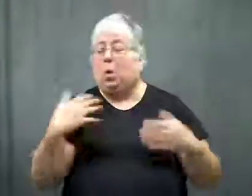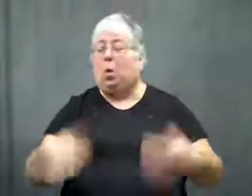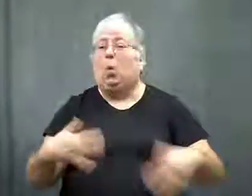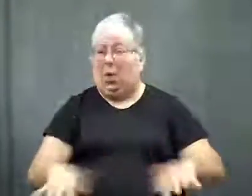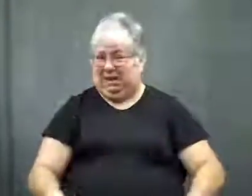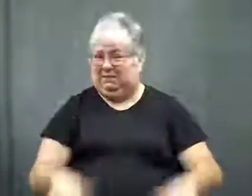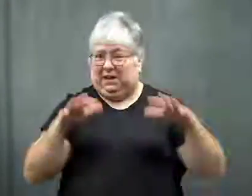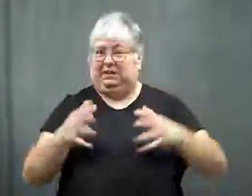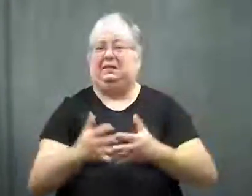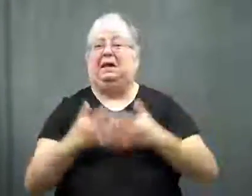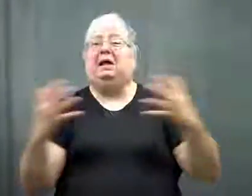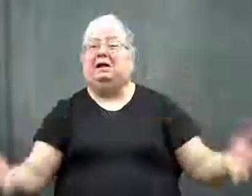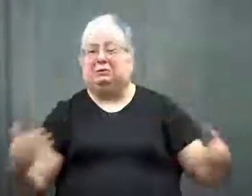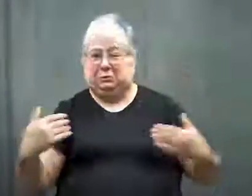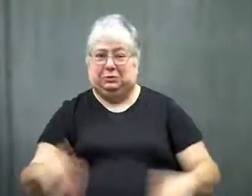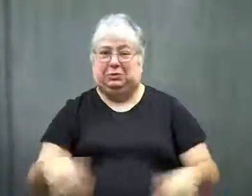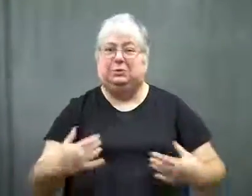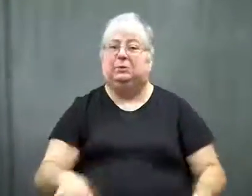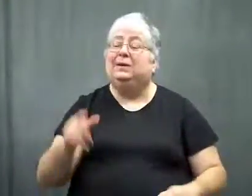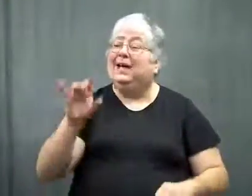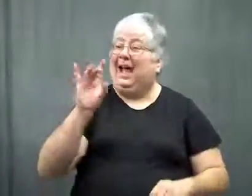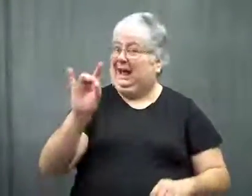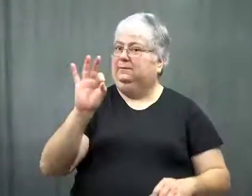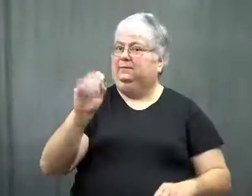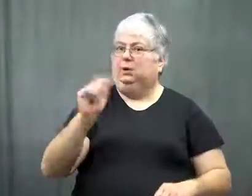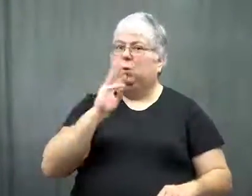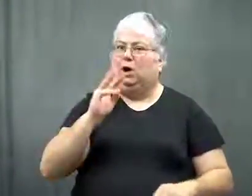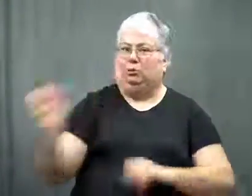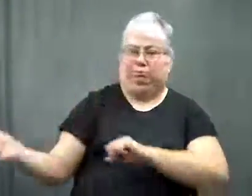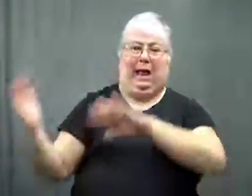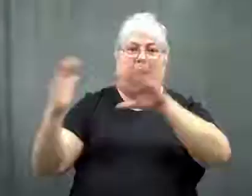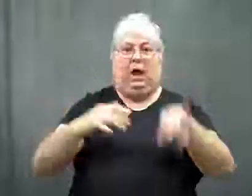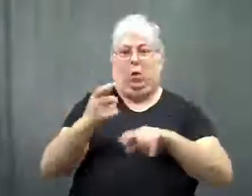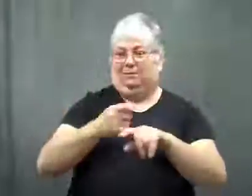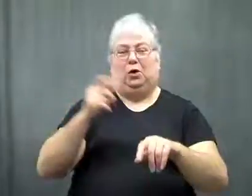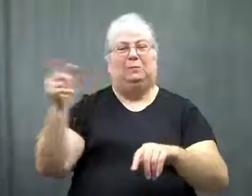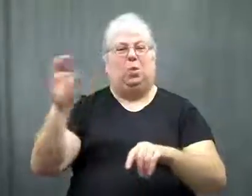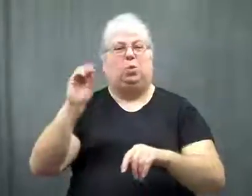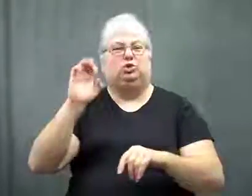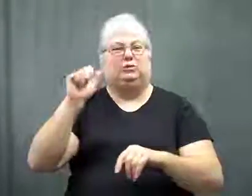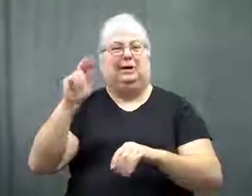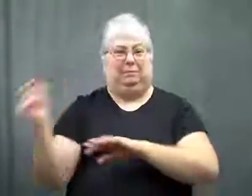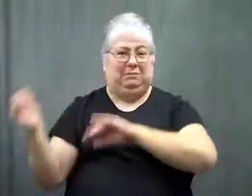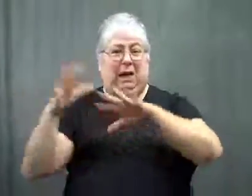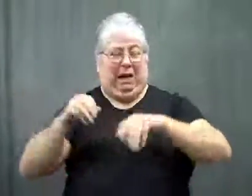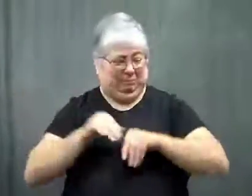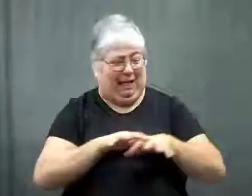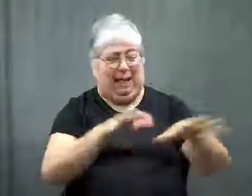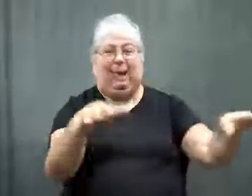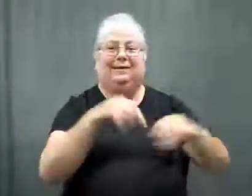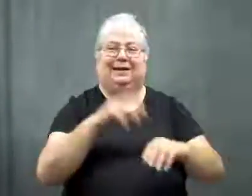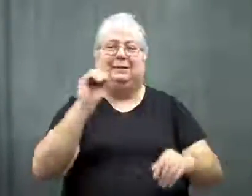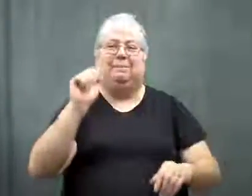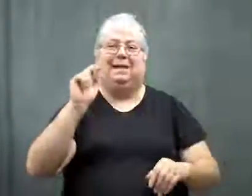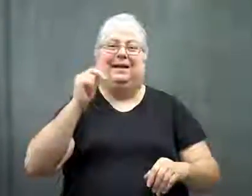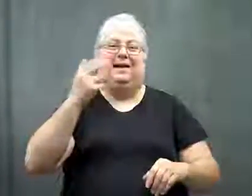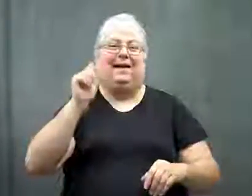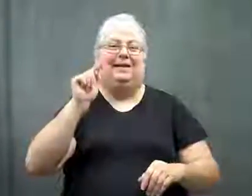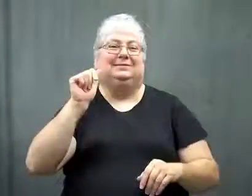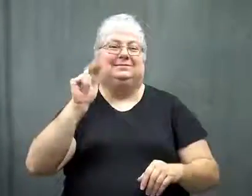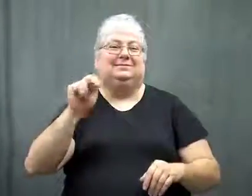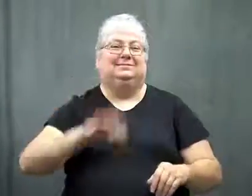There was extensive flooding.